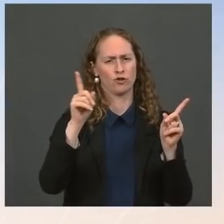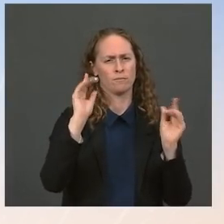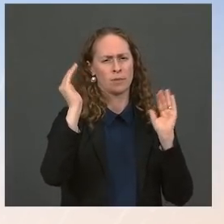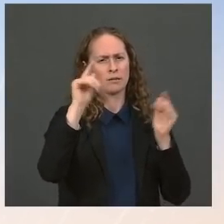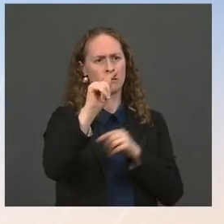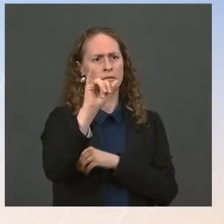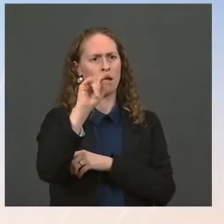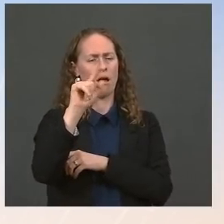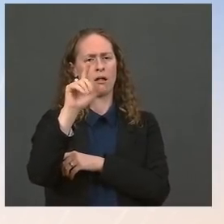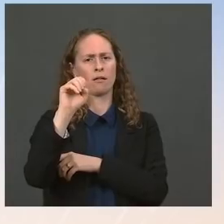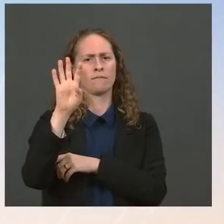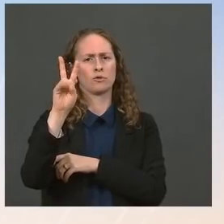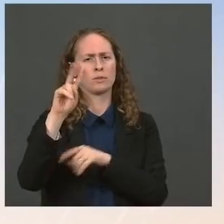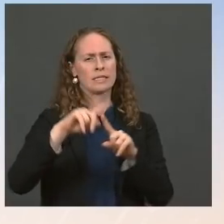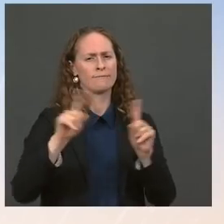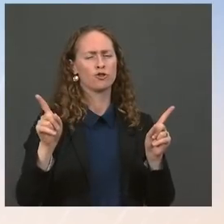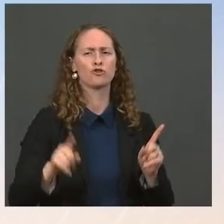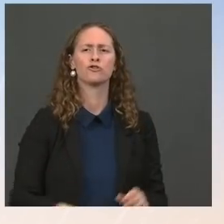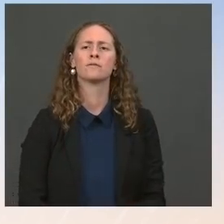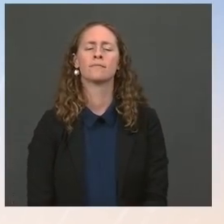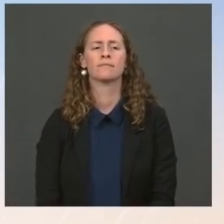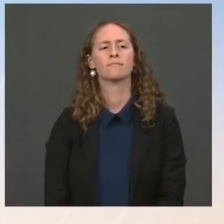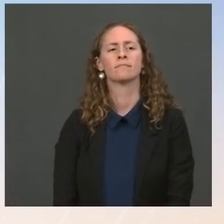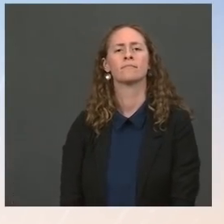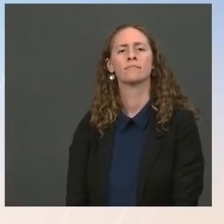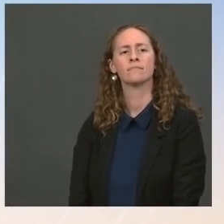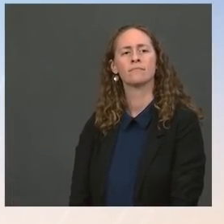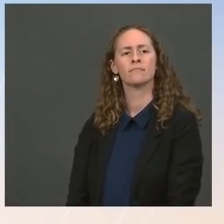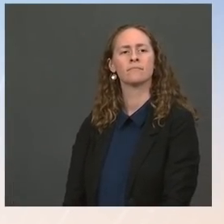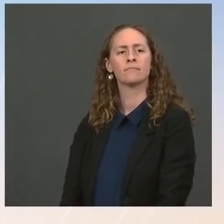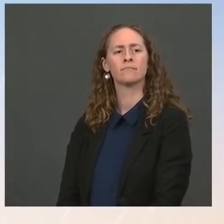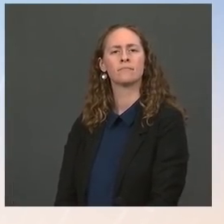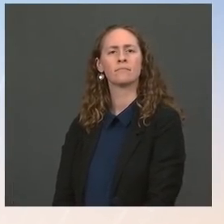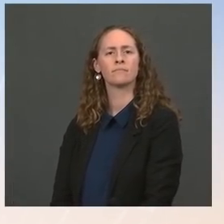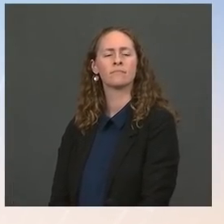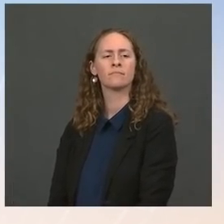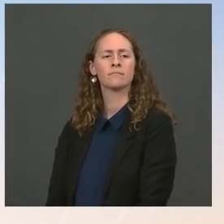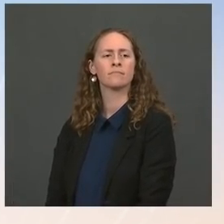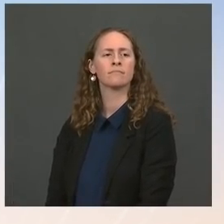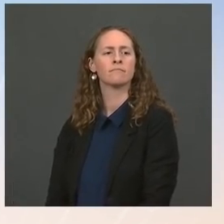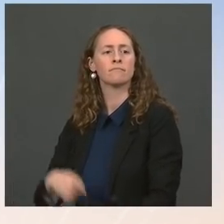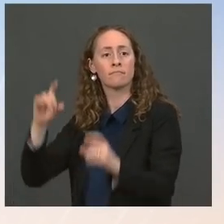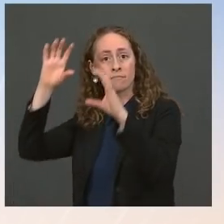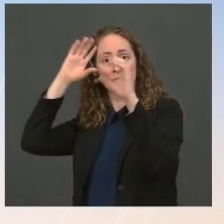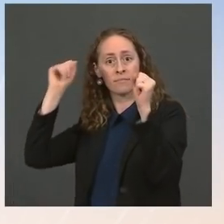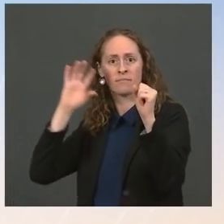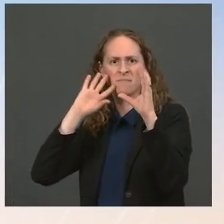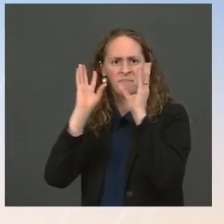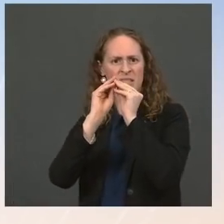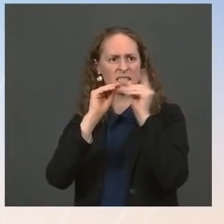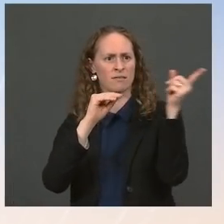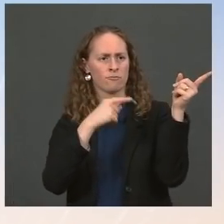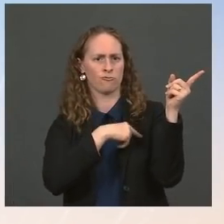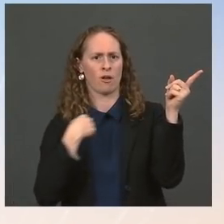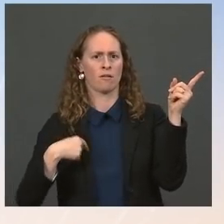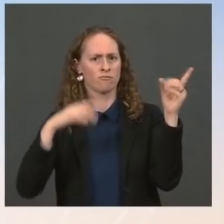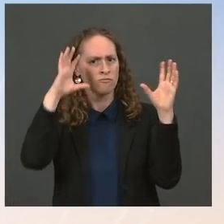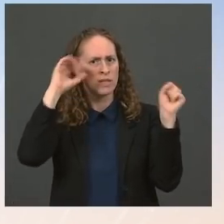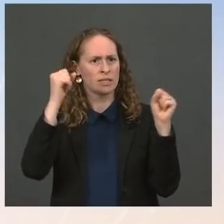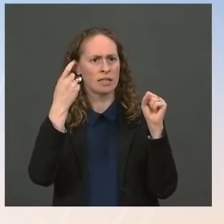The Press: And then on -- the Kenyan President is meeting with President Biden tomorrow. They're going to talk about, quote, "a need to bring transparency and accountability to domestic and international financial systems,"